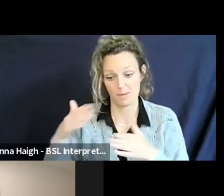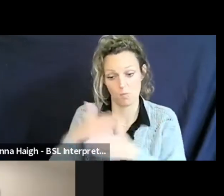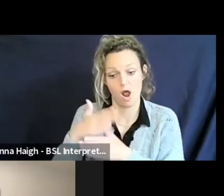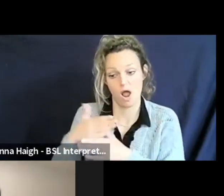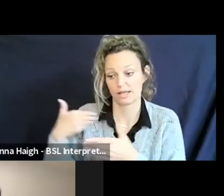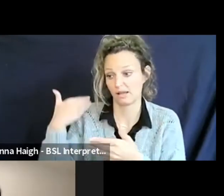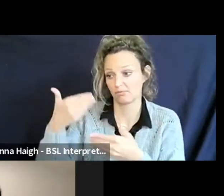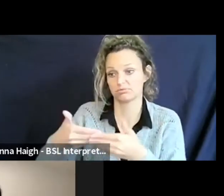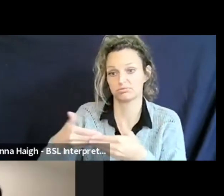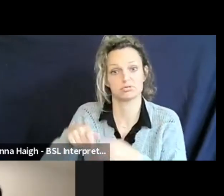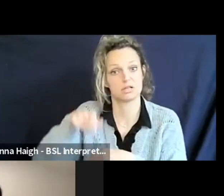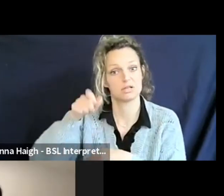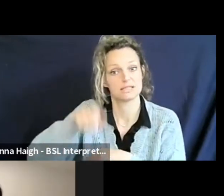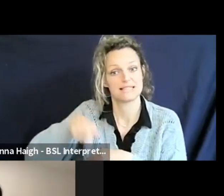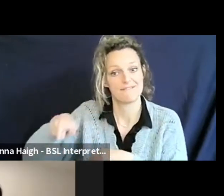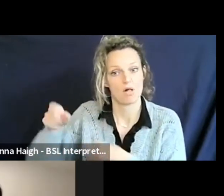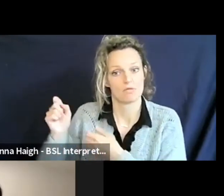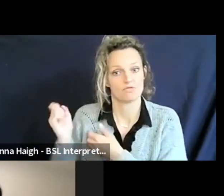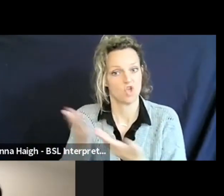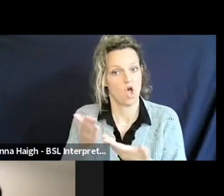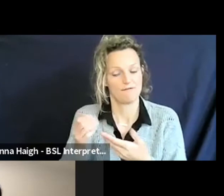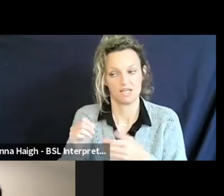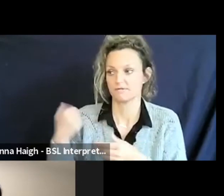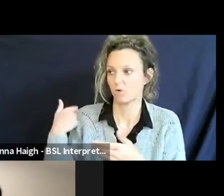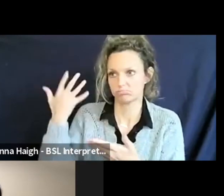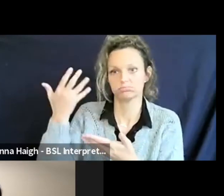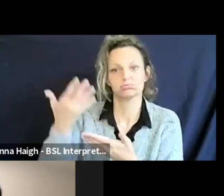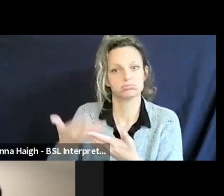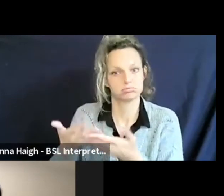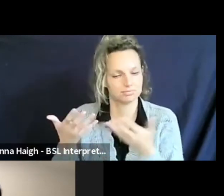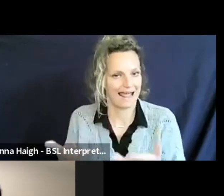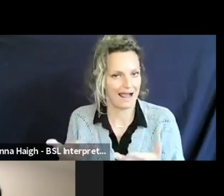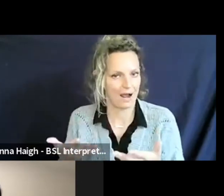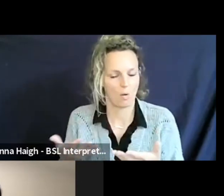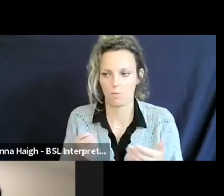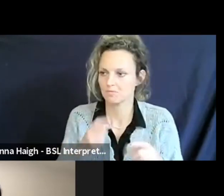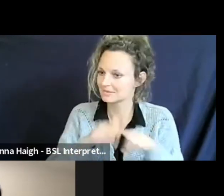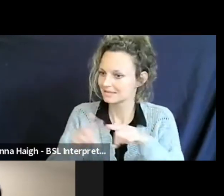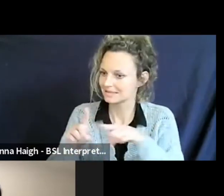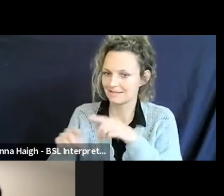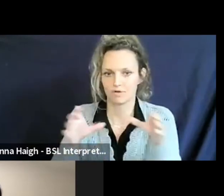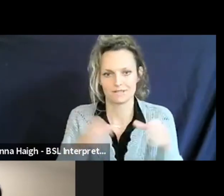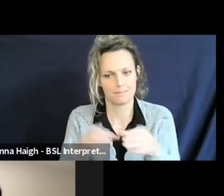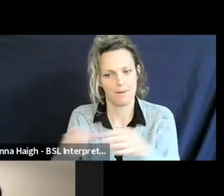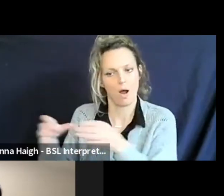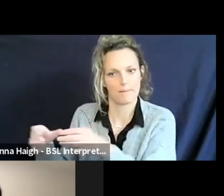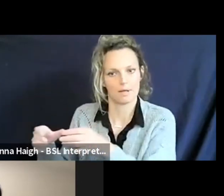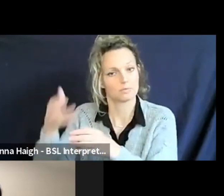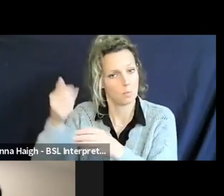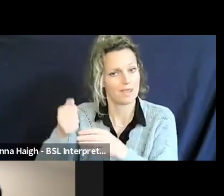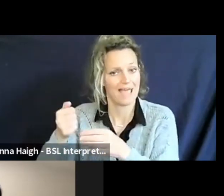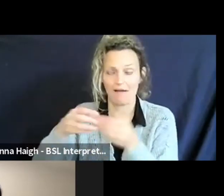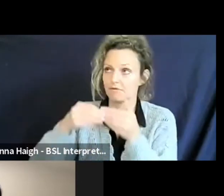support that individuals can expect from HMRC.